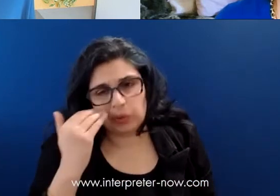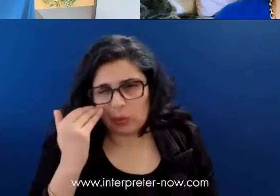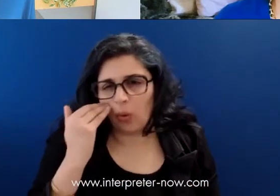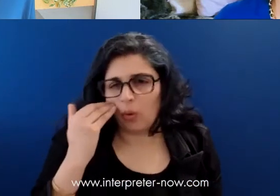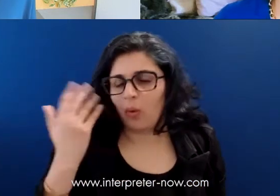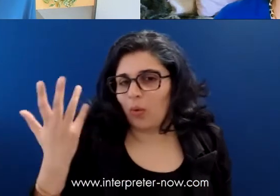aware.